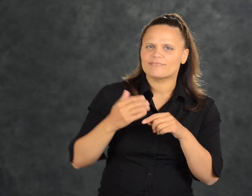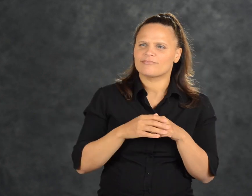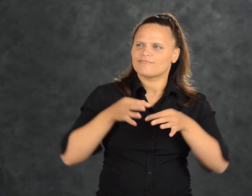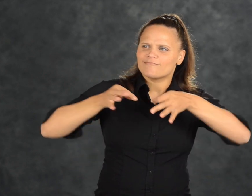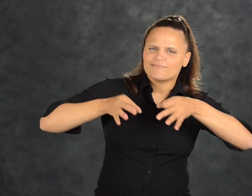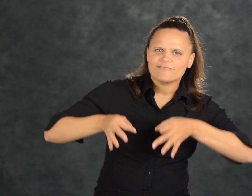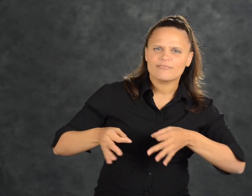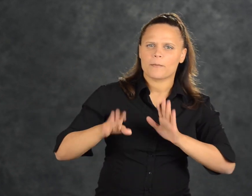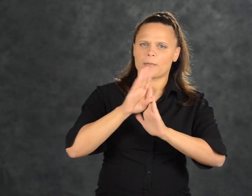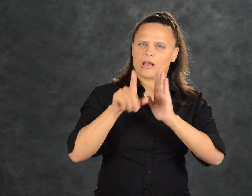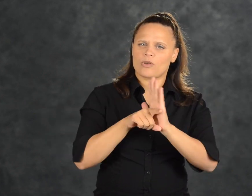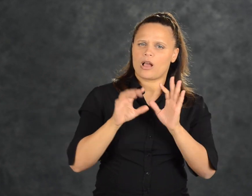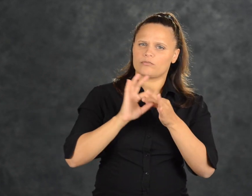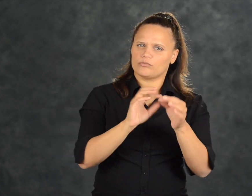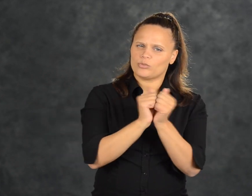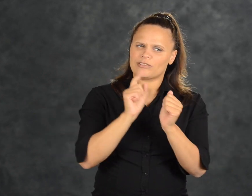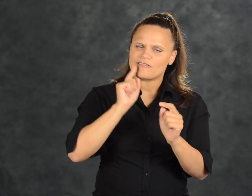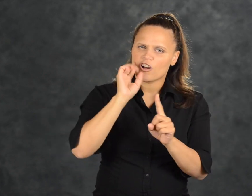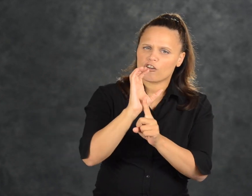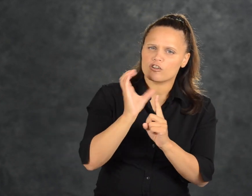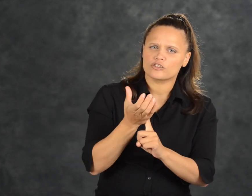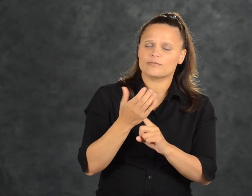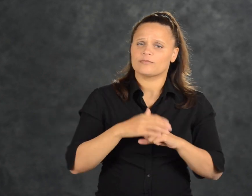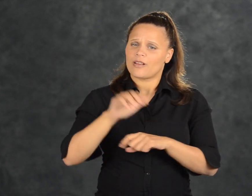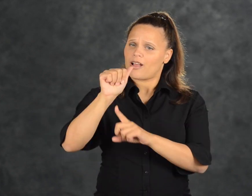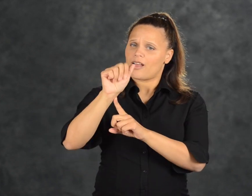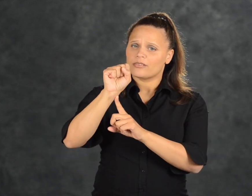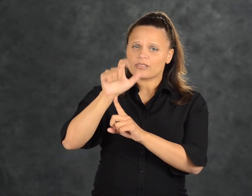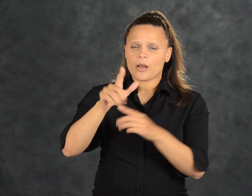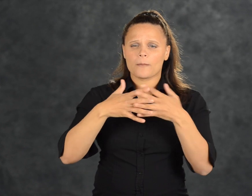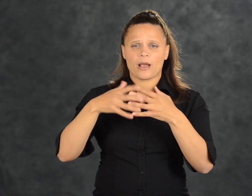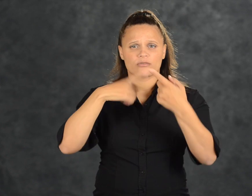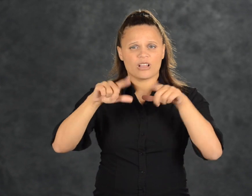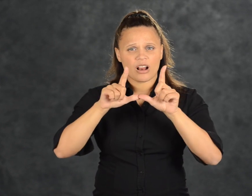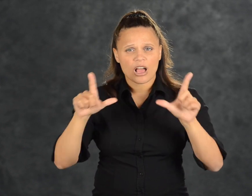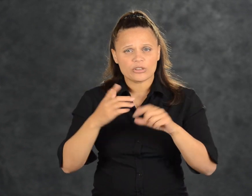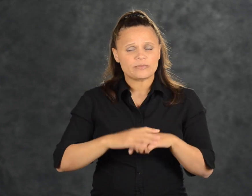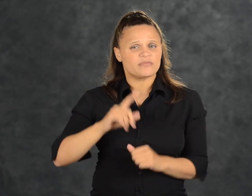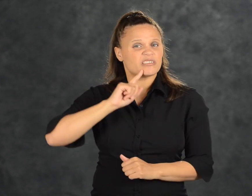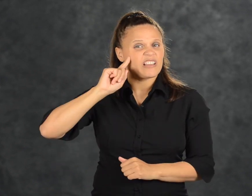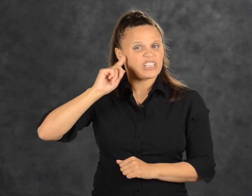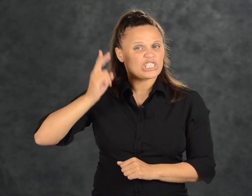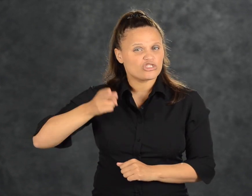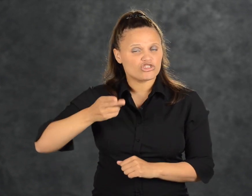Children Specialists provide objective information regarding Deaf Culture, American Sign Language, and Deaf history